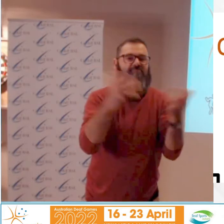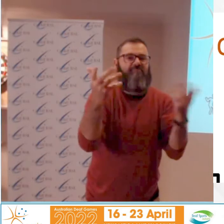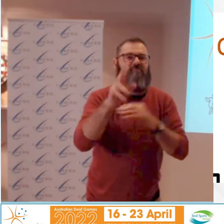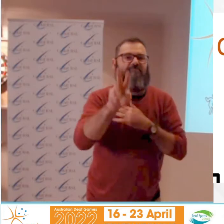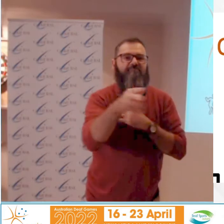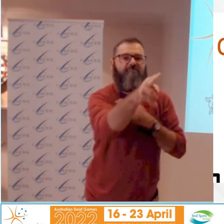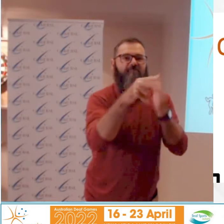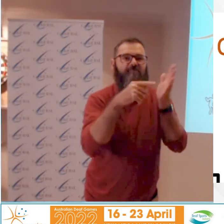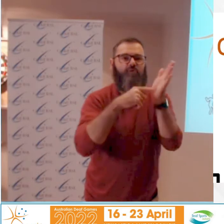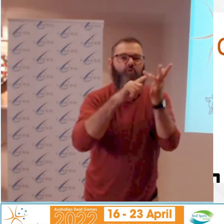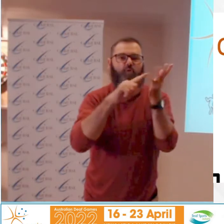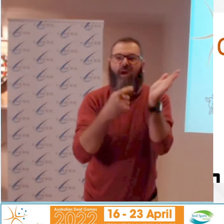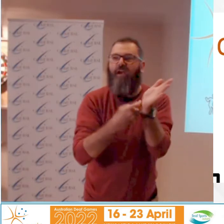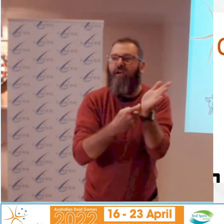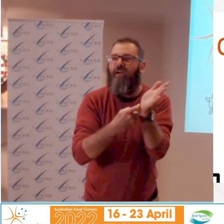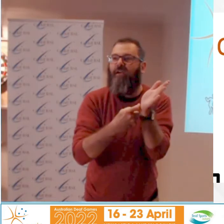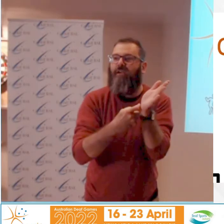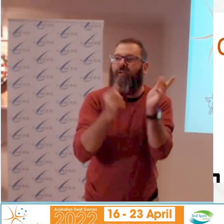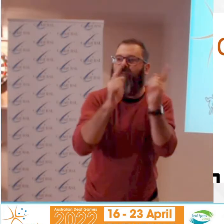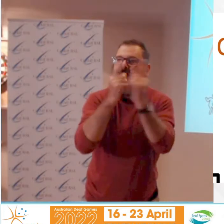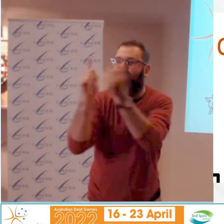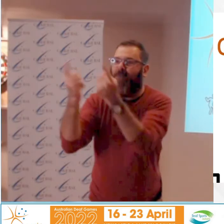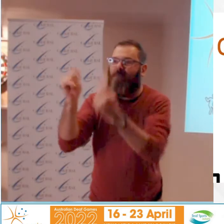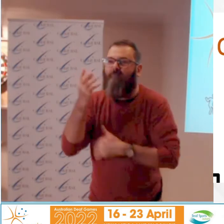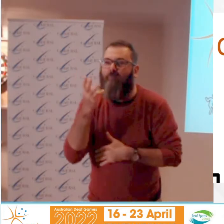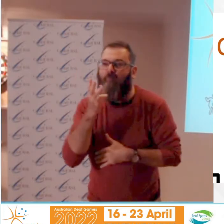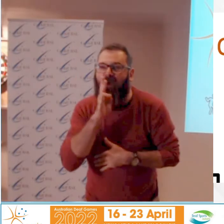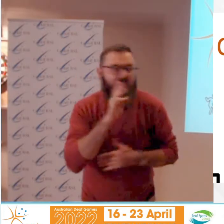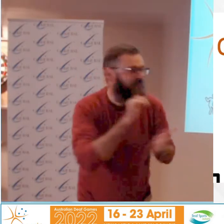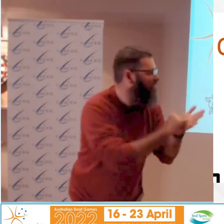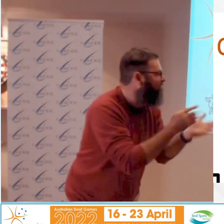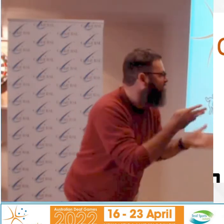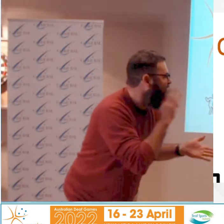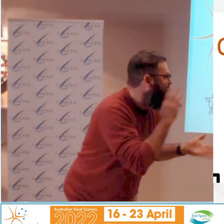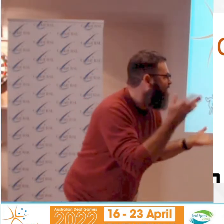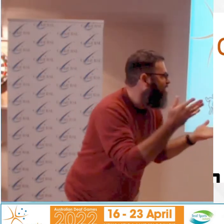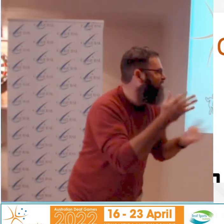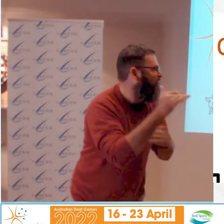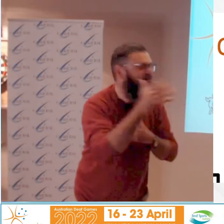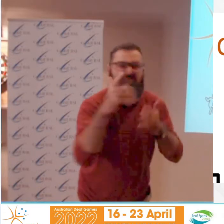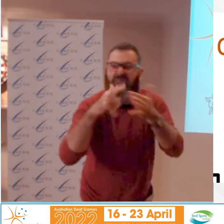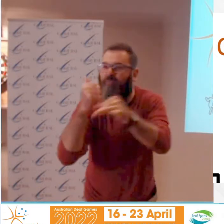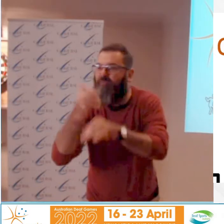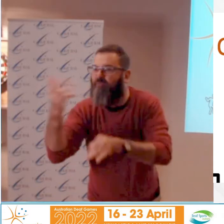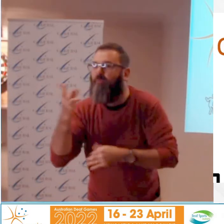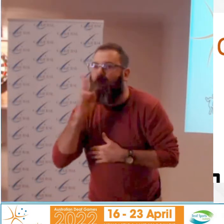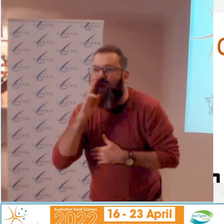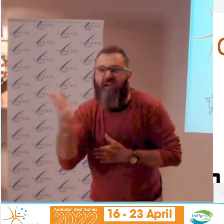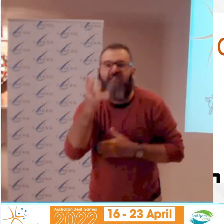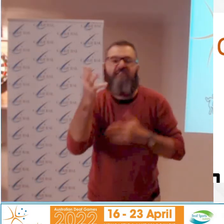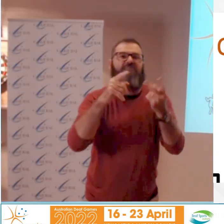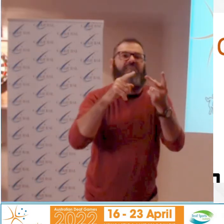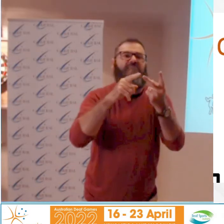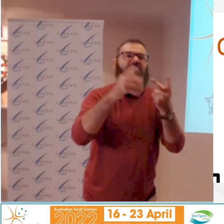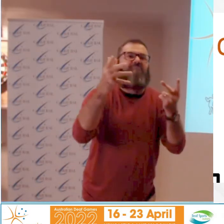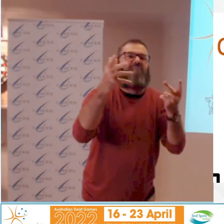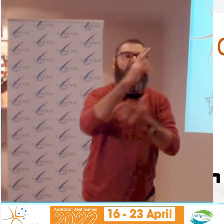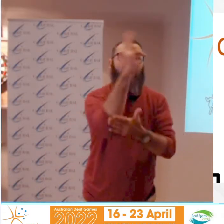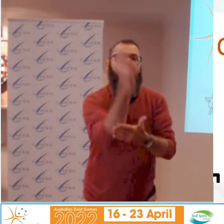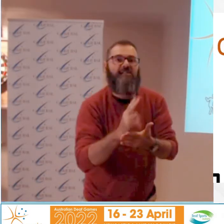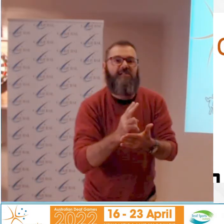um we might also have a tour that you can go to maybe a wine tasting to a lisa right yeah possibly